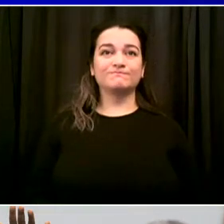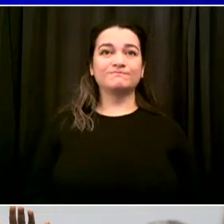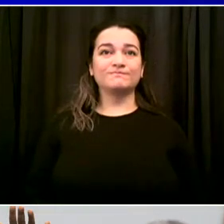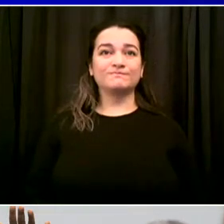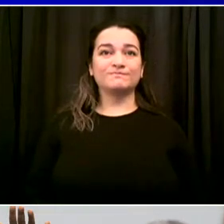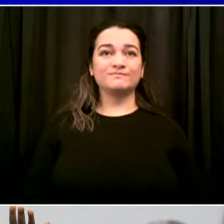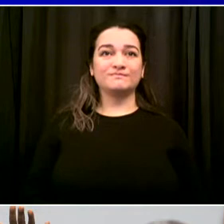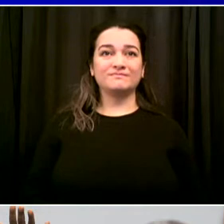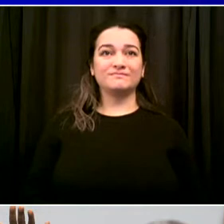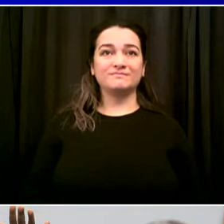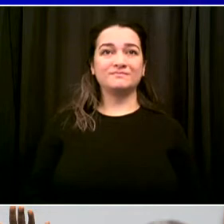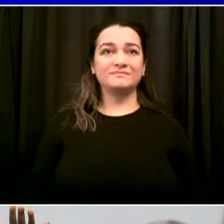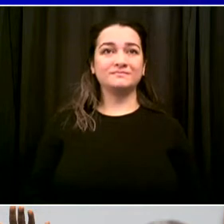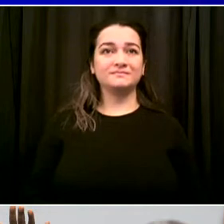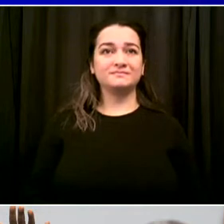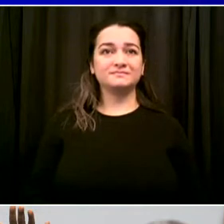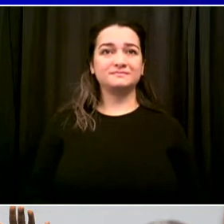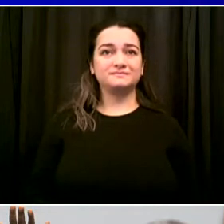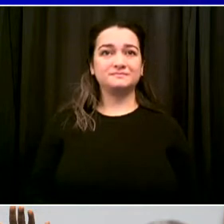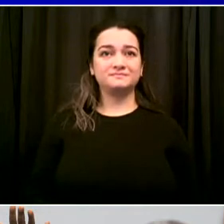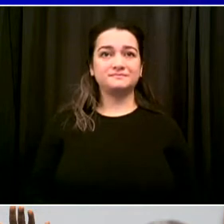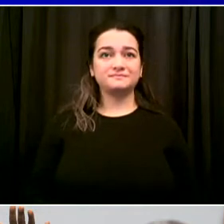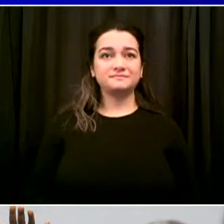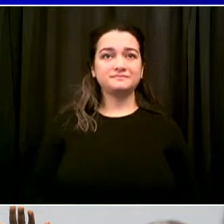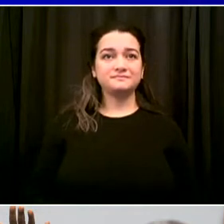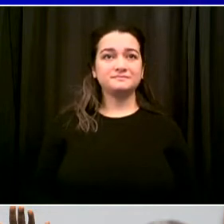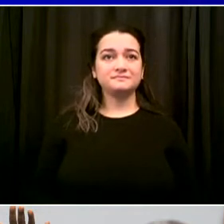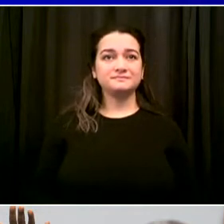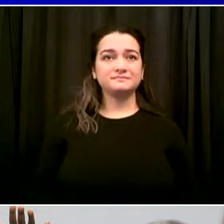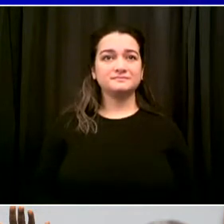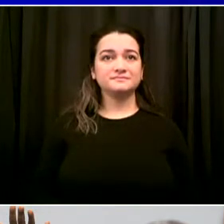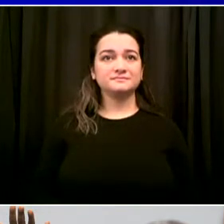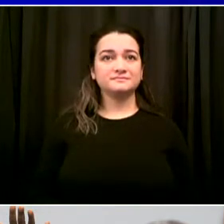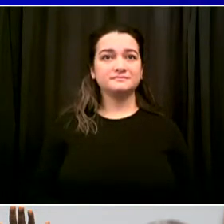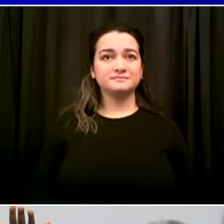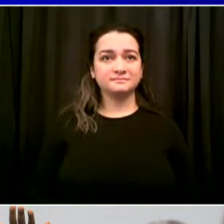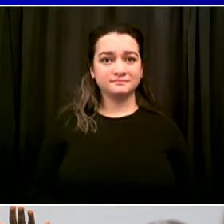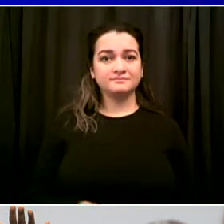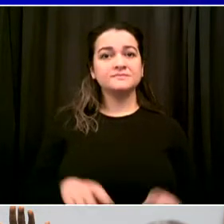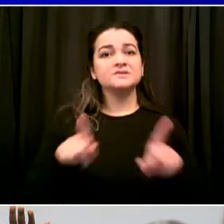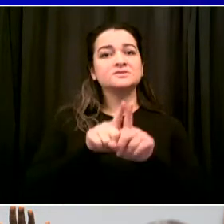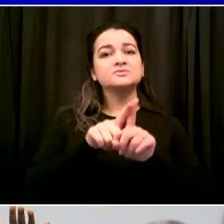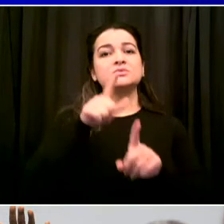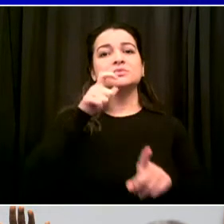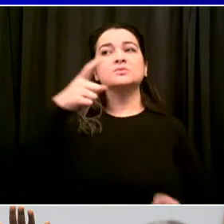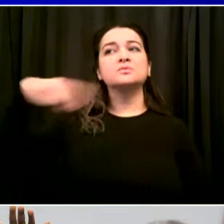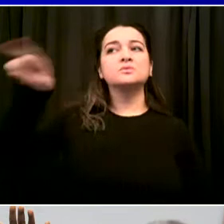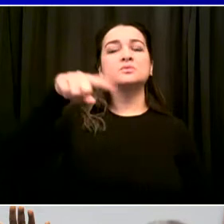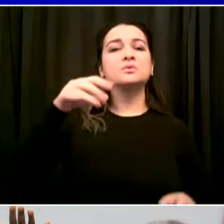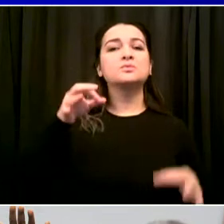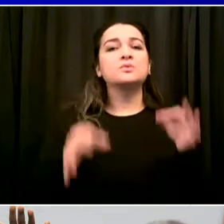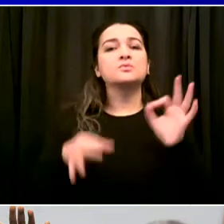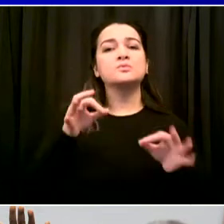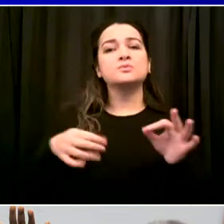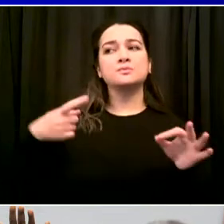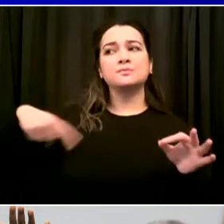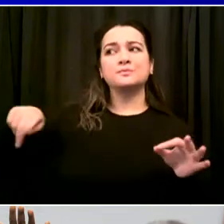WHO ARE GOING TO BE JURORS, WE'VE TALKED ABOUT THIS BEBEORF